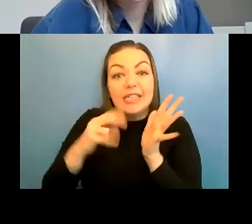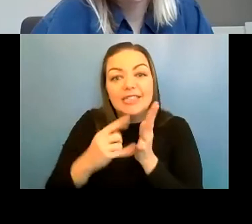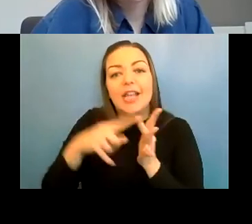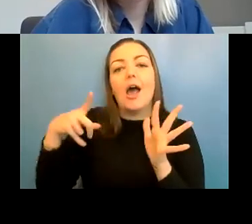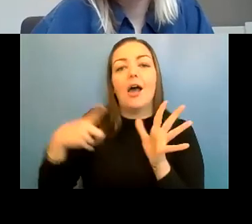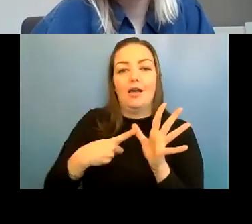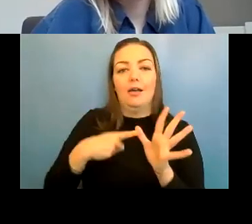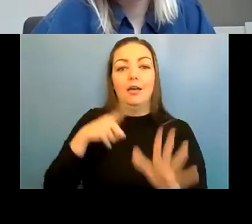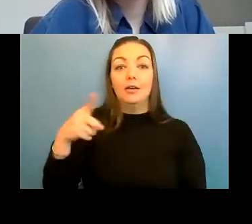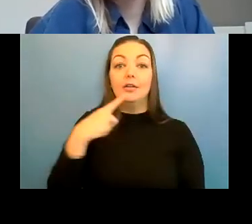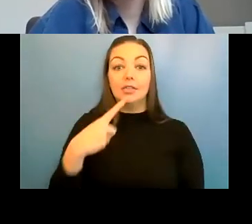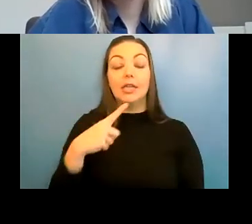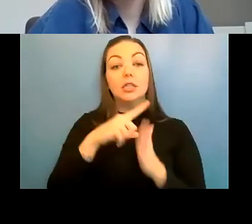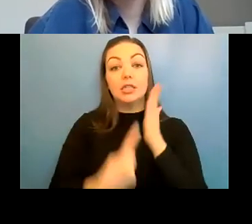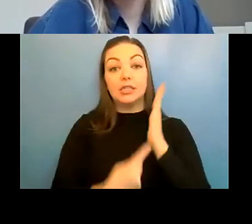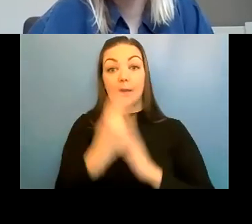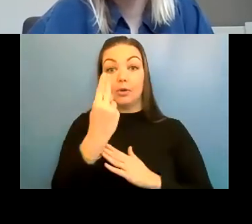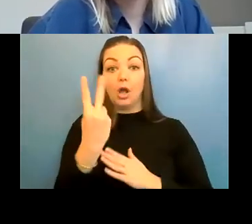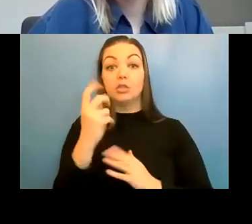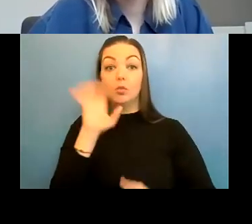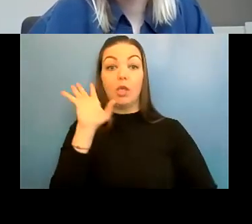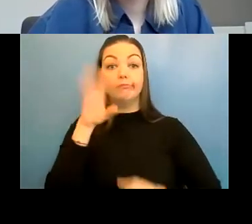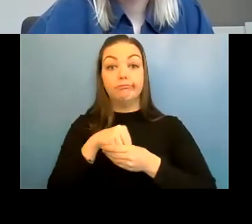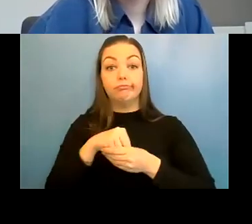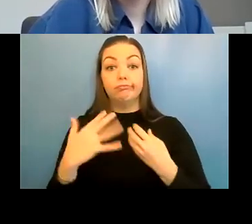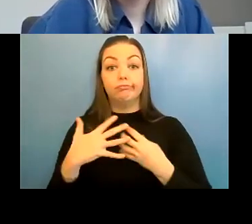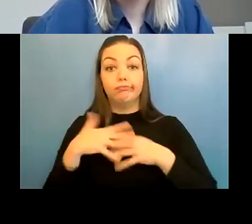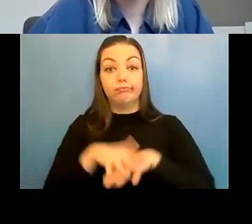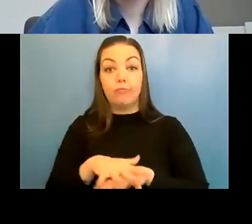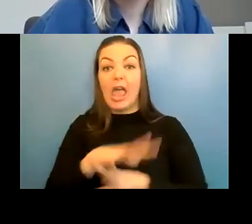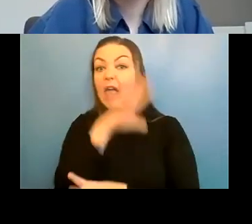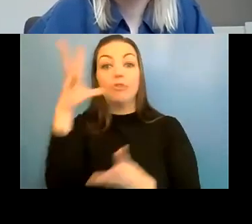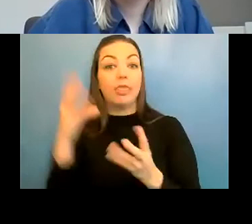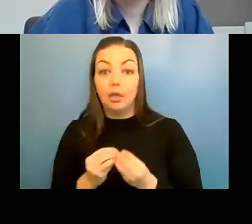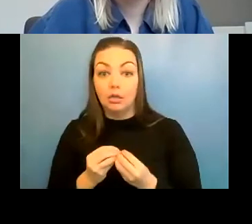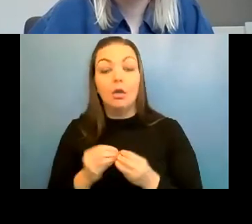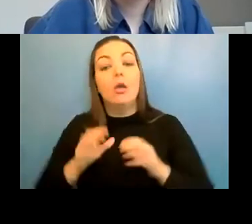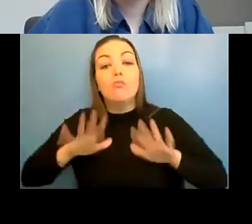But also to countries like Indonesia who went: actually, we will embed disabled artists within everything that we are doing, so the British Council office there